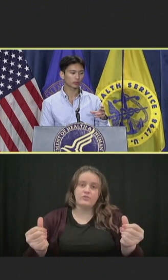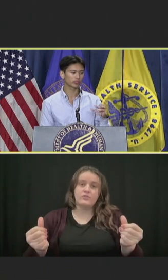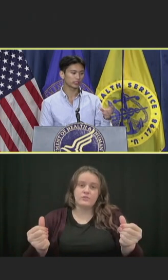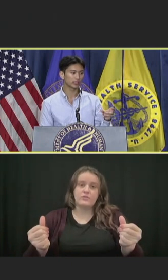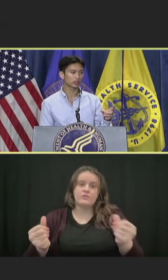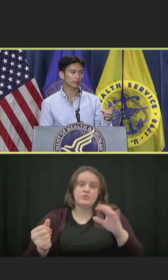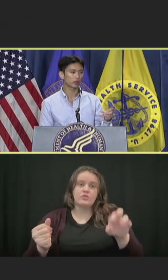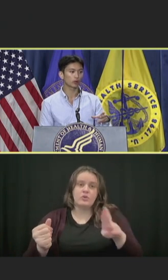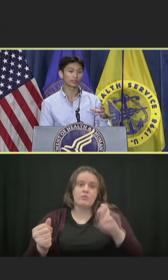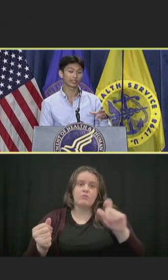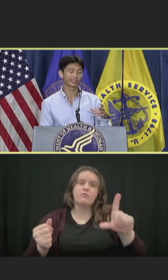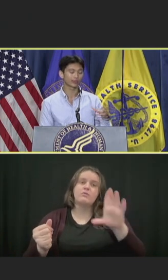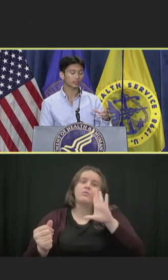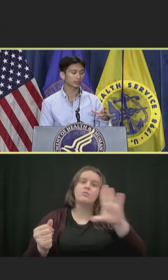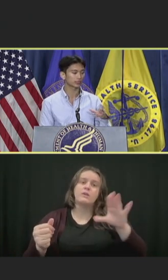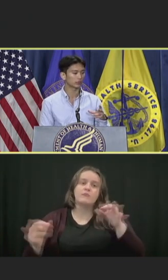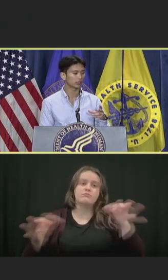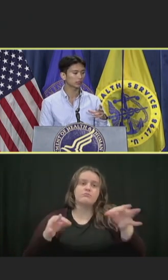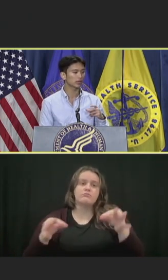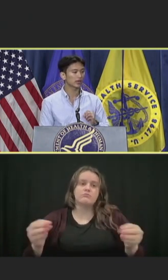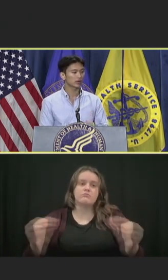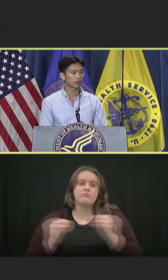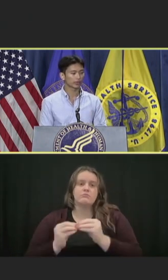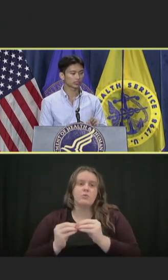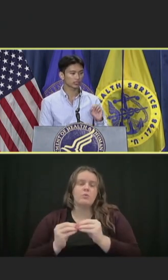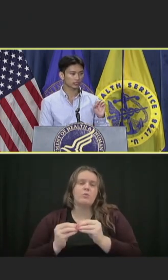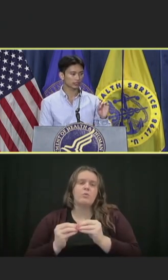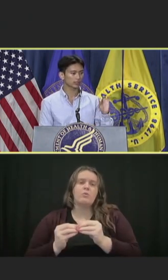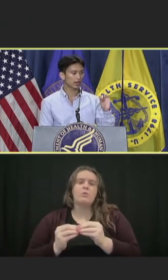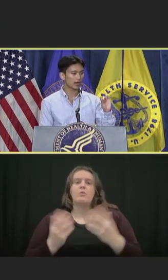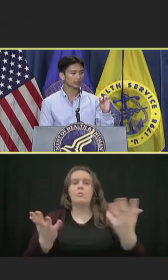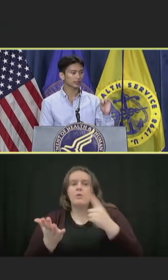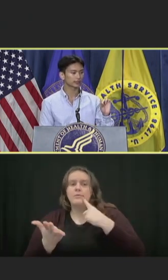detail about what was discussed at this meeting. But just to highlight